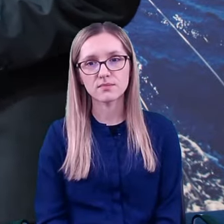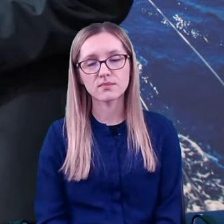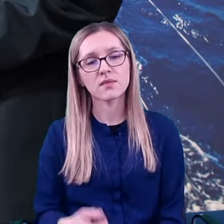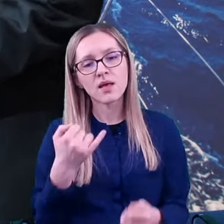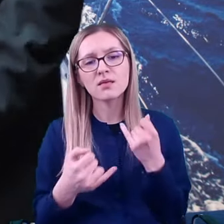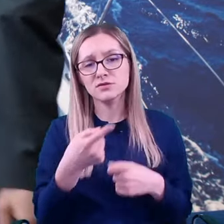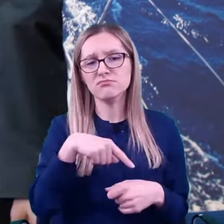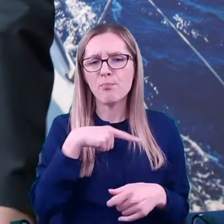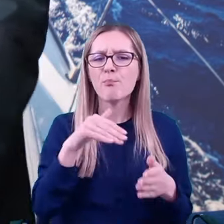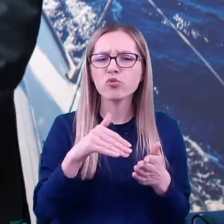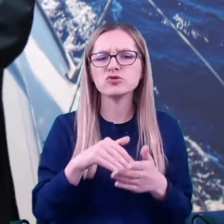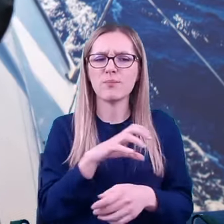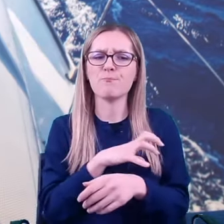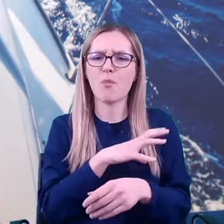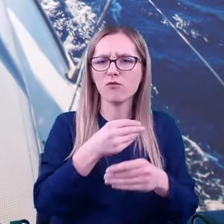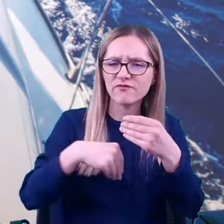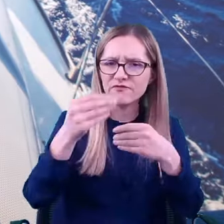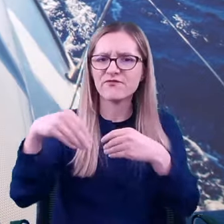we need to connect quite a few of these fuel cells.